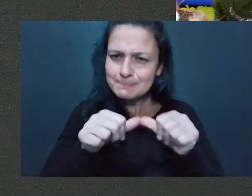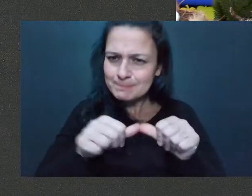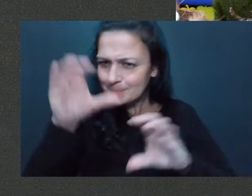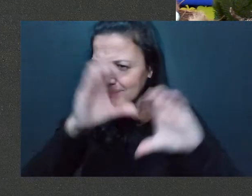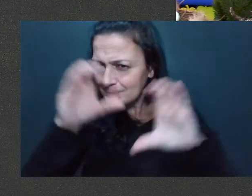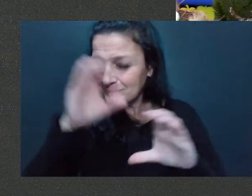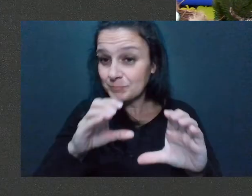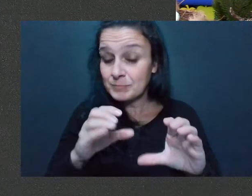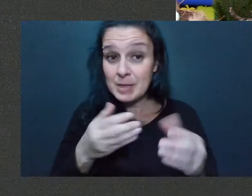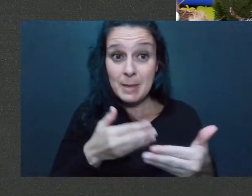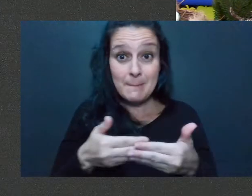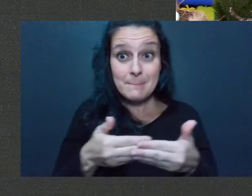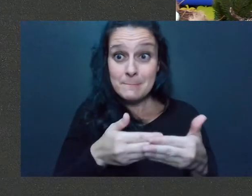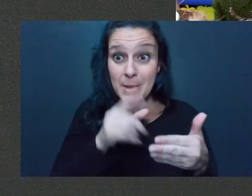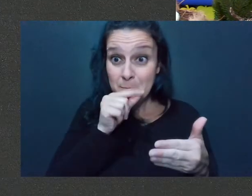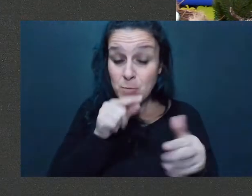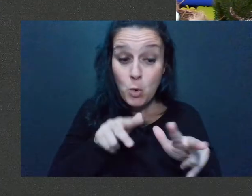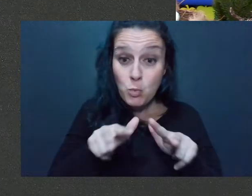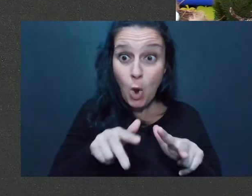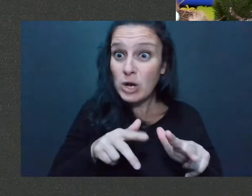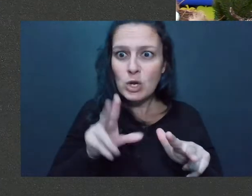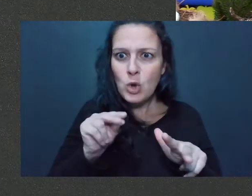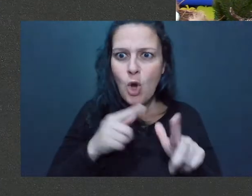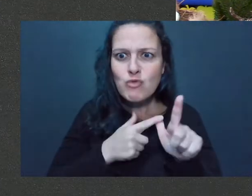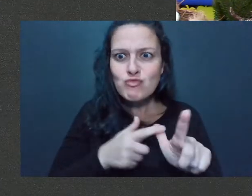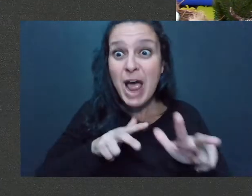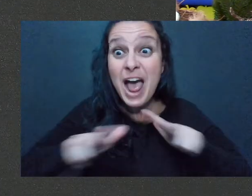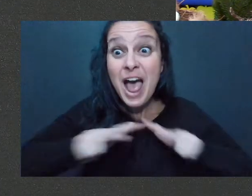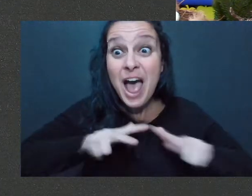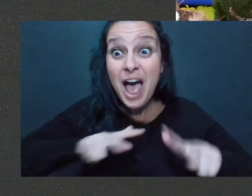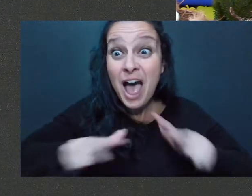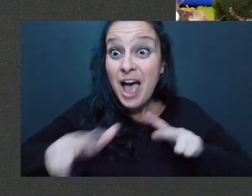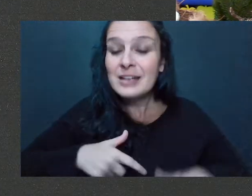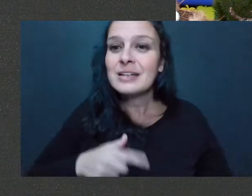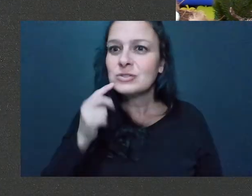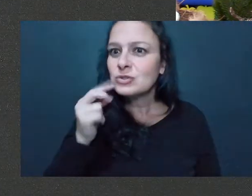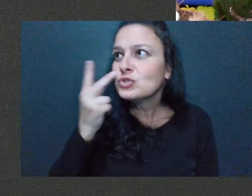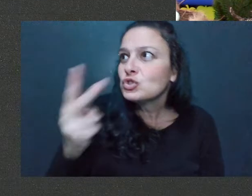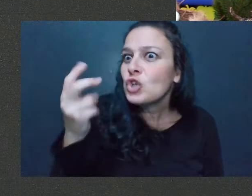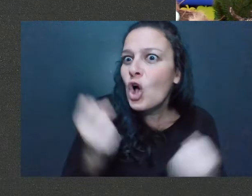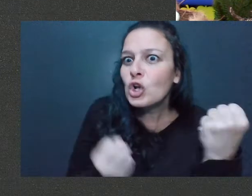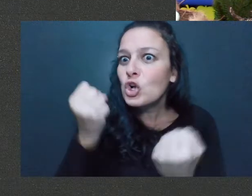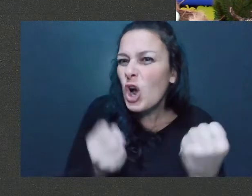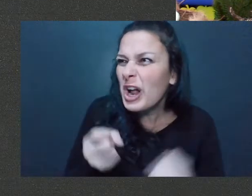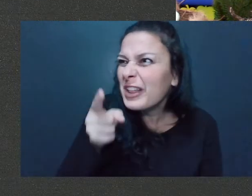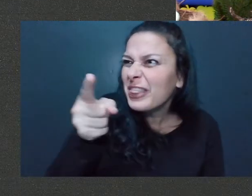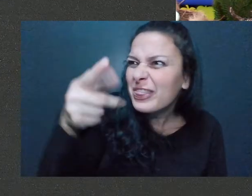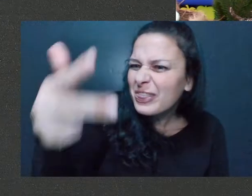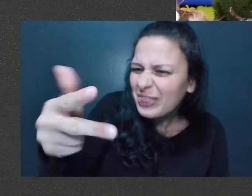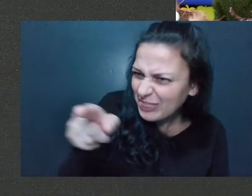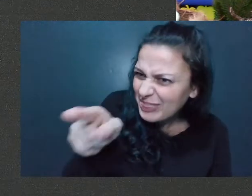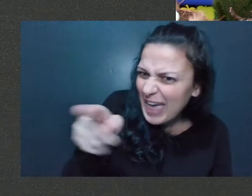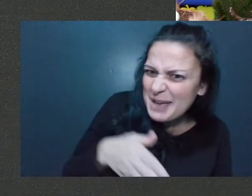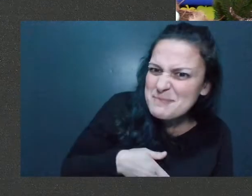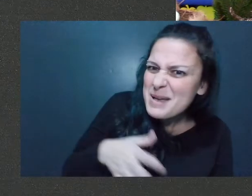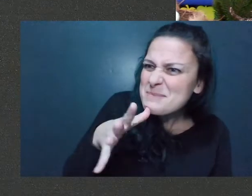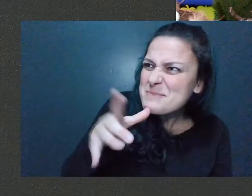Now the baby bird did not walk, he ran. And then he saw a car. Could that old thing be his mother?